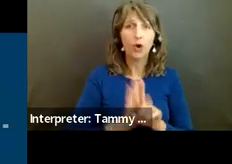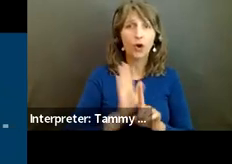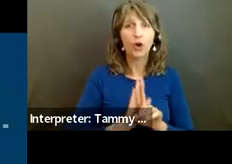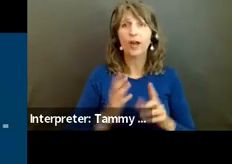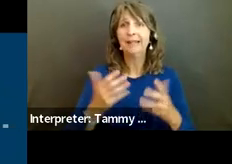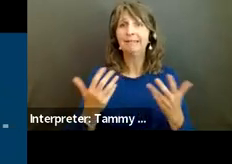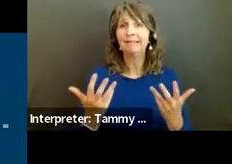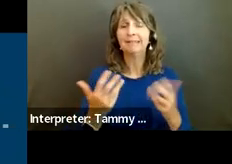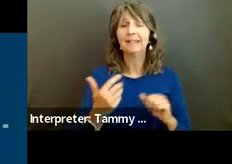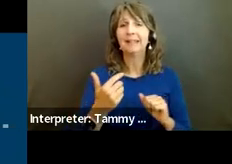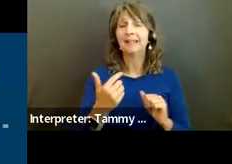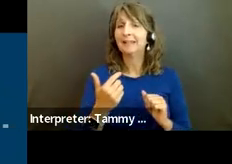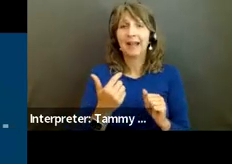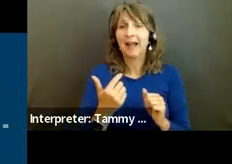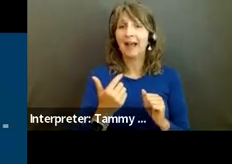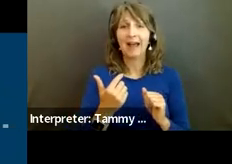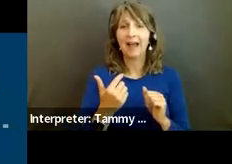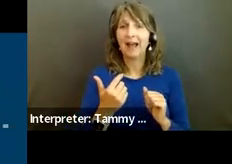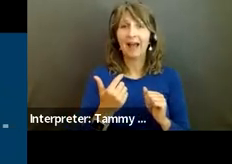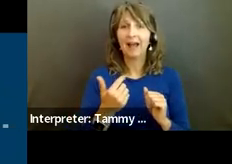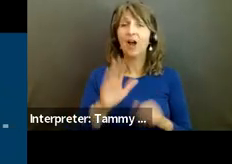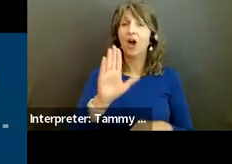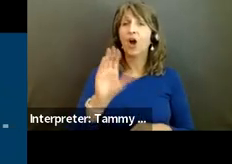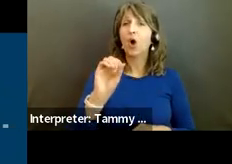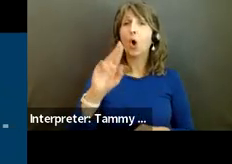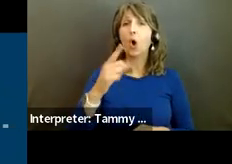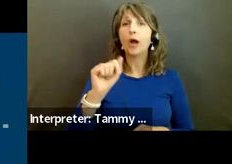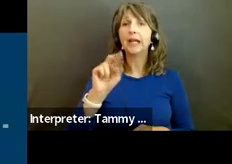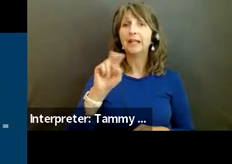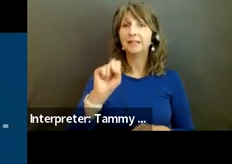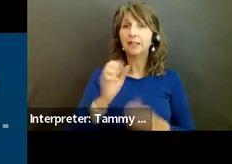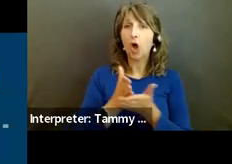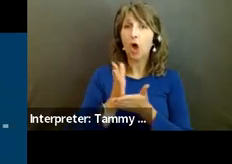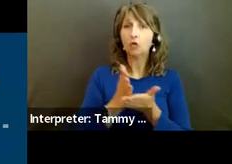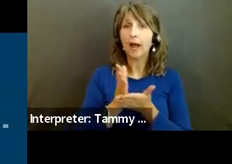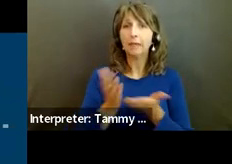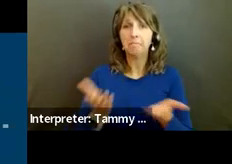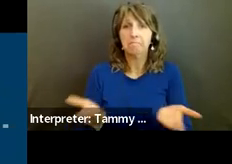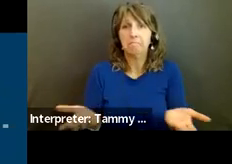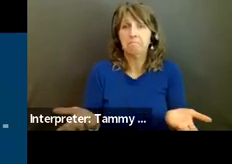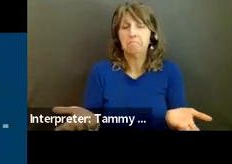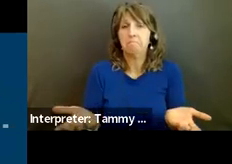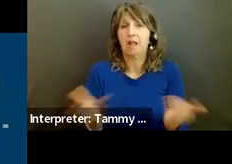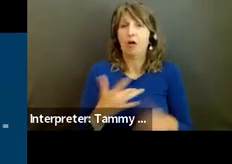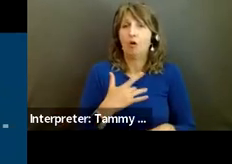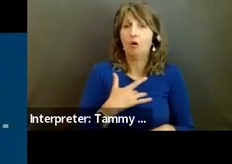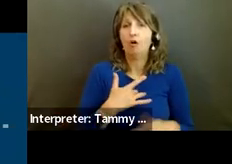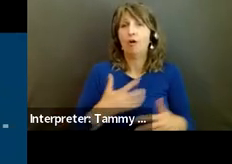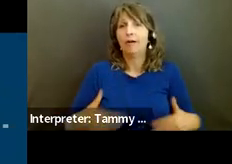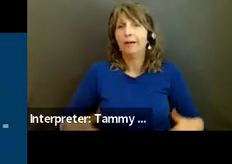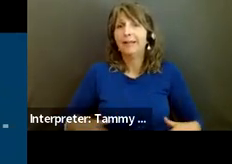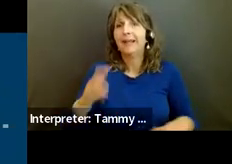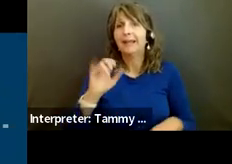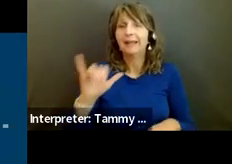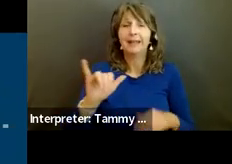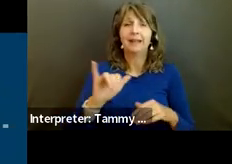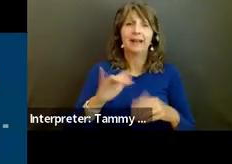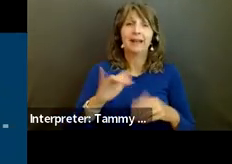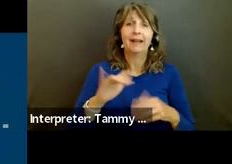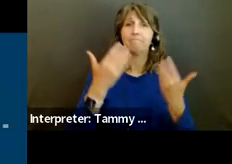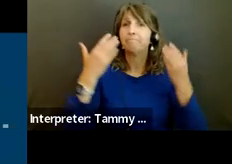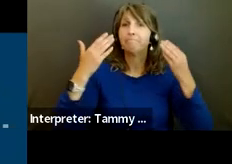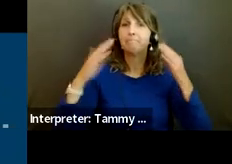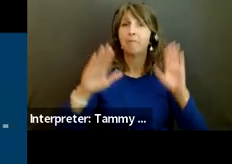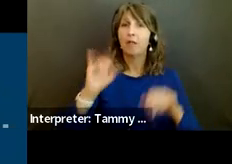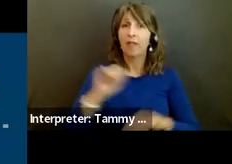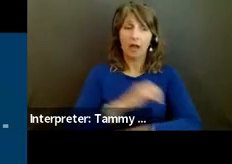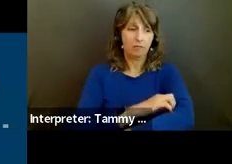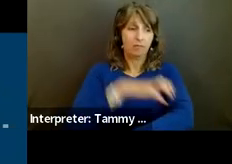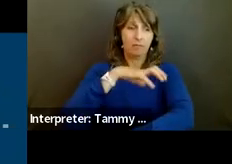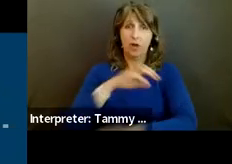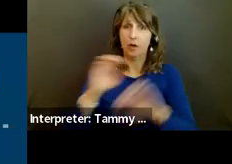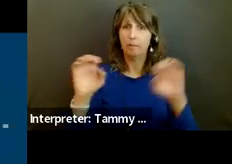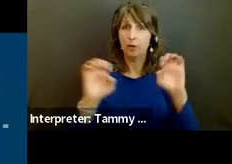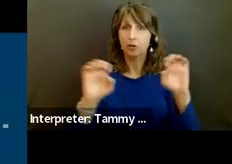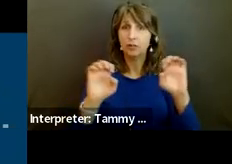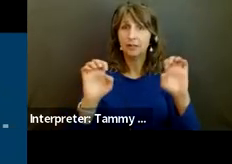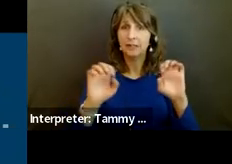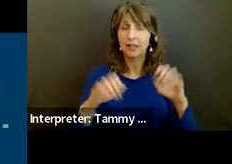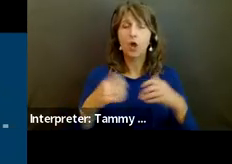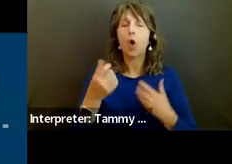There's no way to know about her organ function without doing all these tests all over again. And there's no way to know if this swollen arm is a medical emergency or if this is chronic.